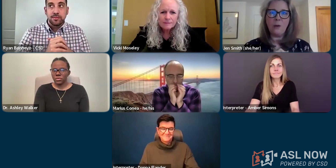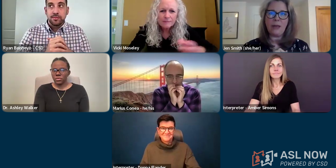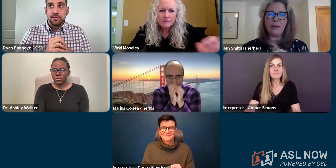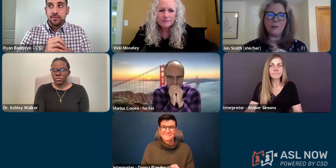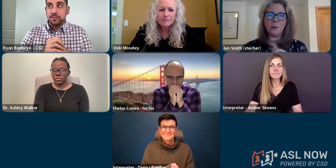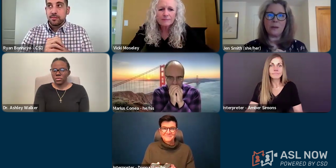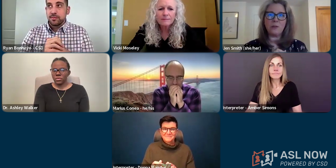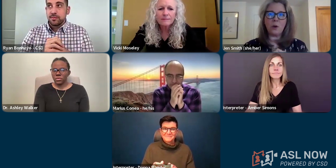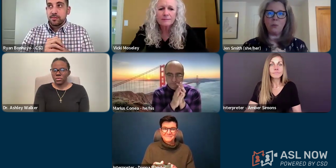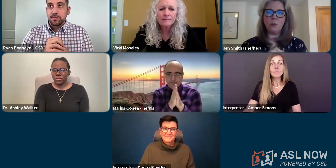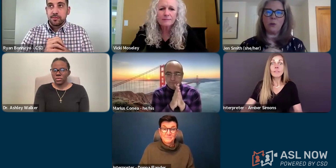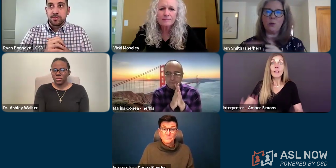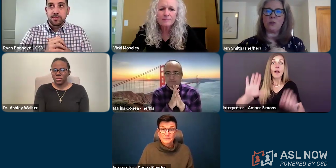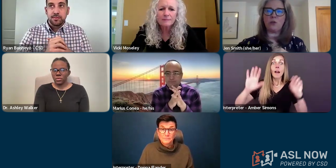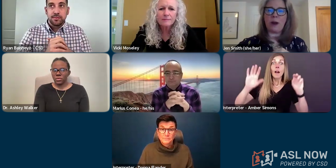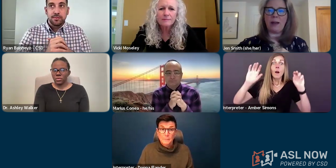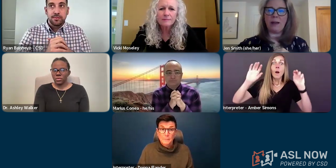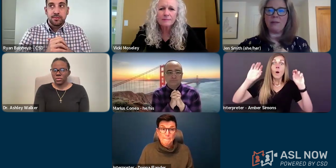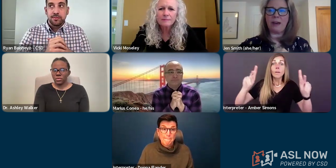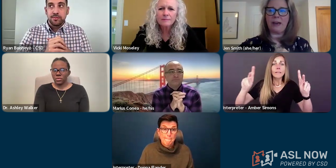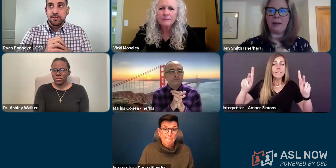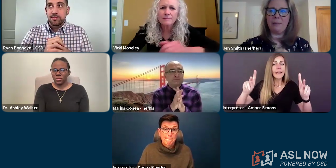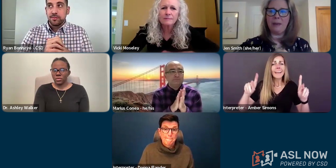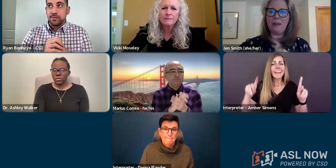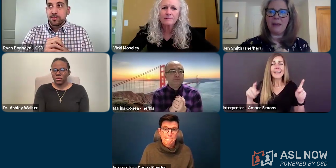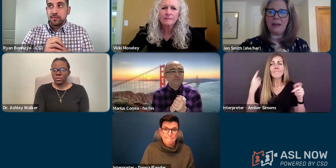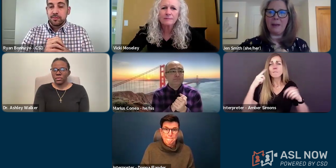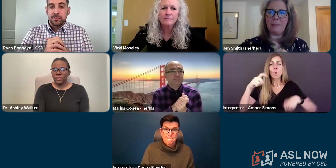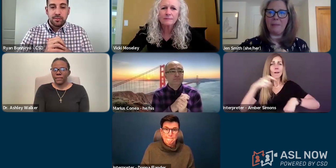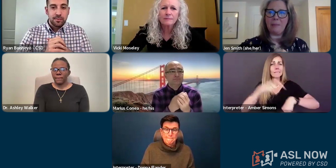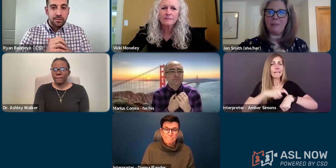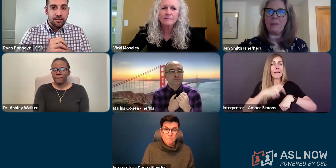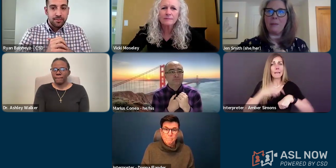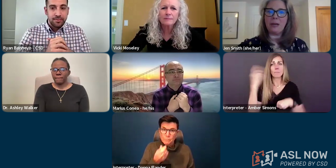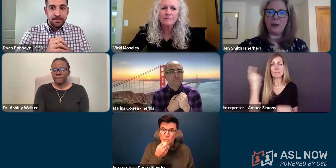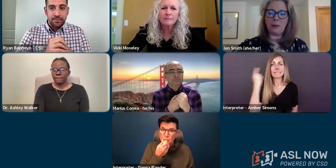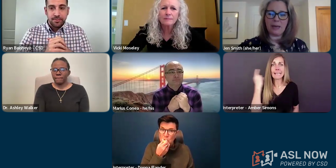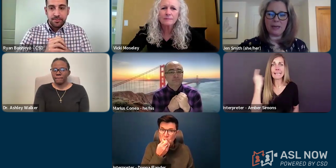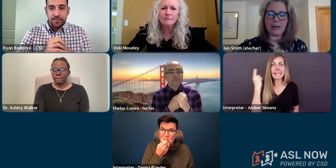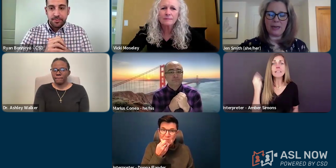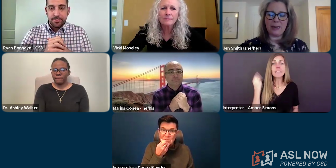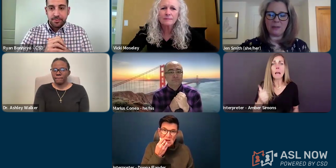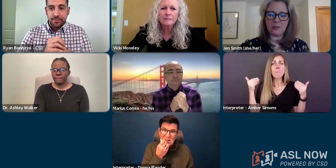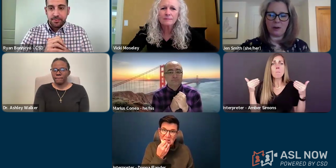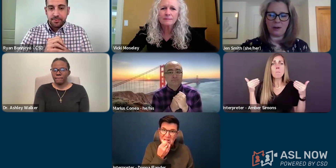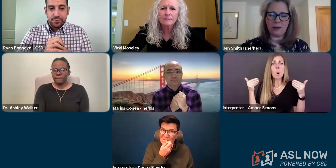Okay, so we don't lose track of time. I'm going to go ahead and get started.